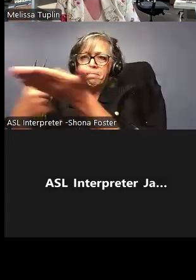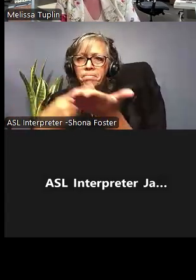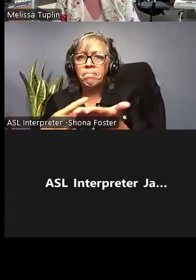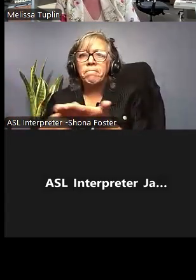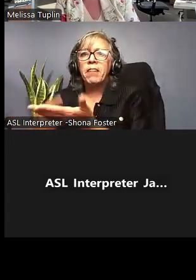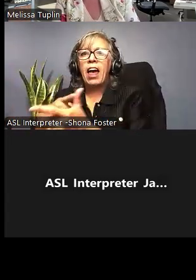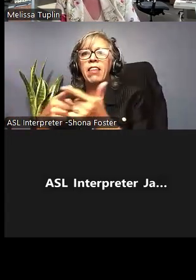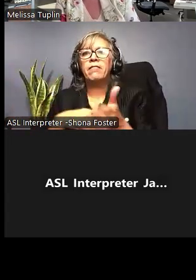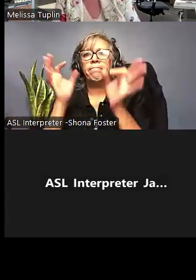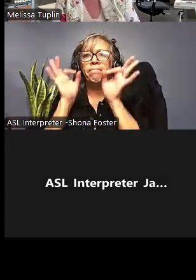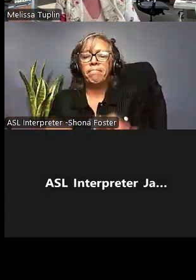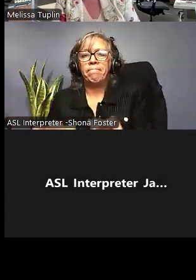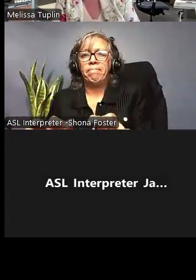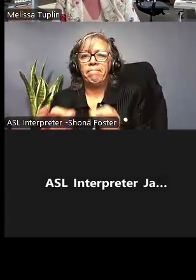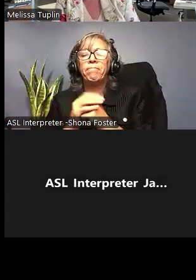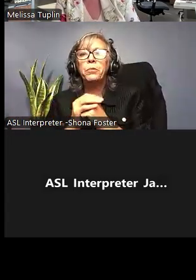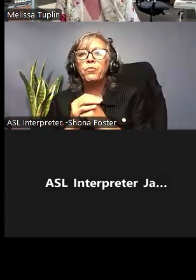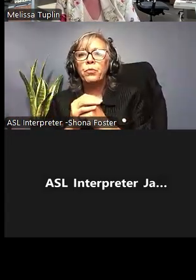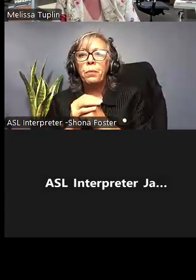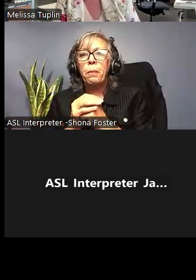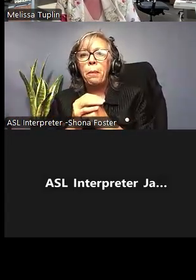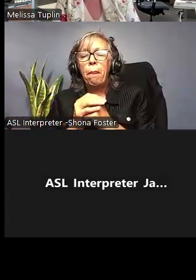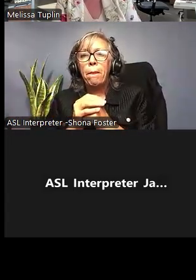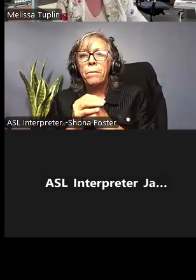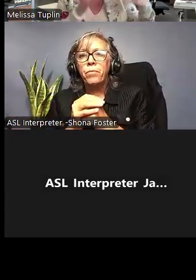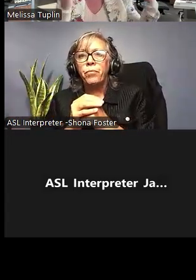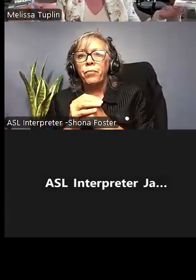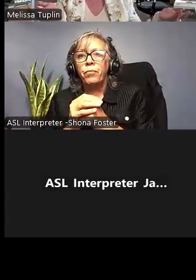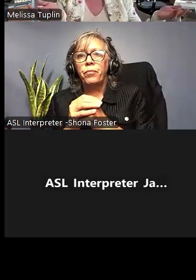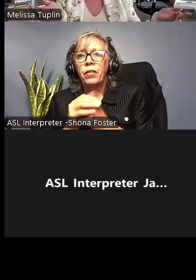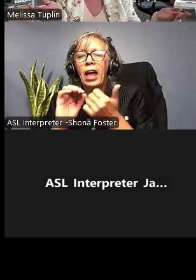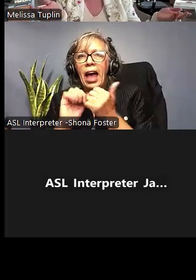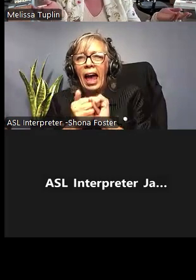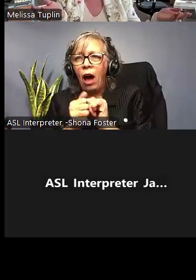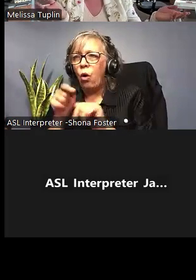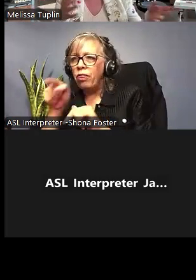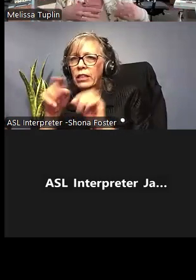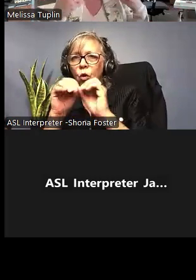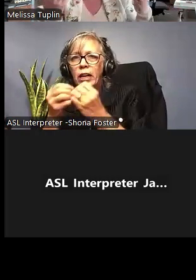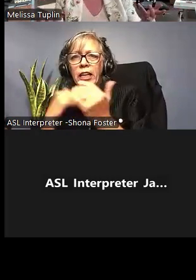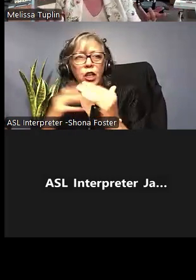considerations, including how organizations align with their peer organizations and other